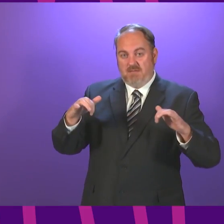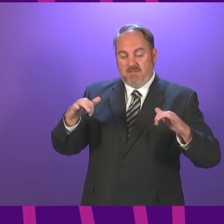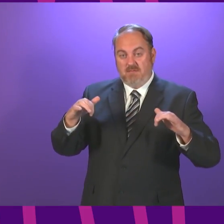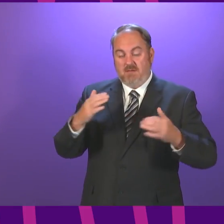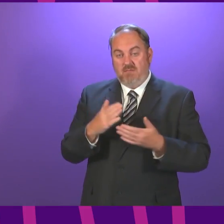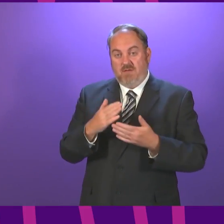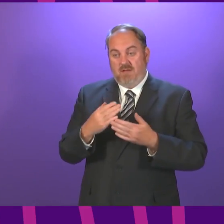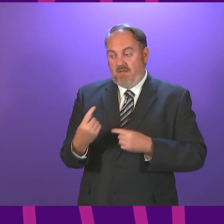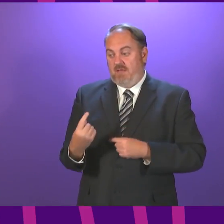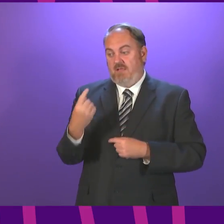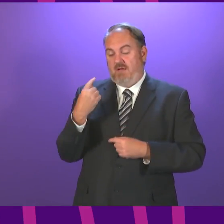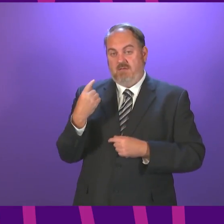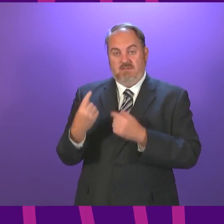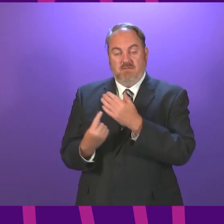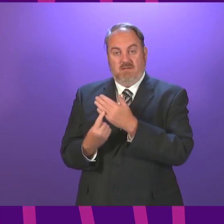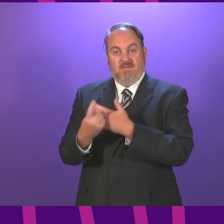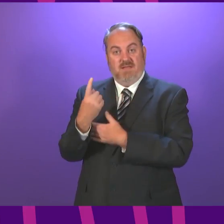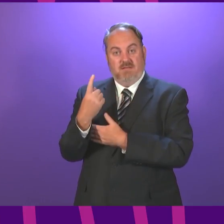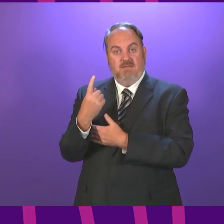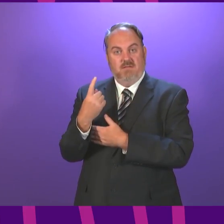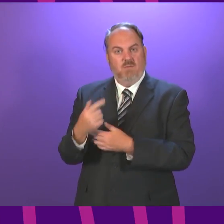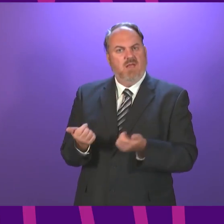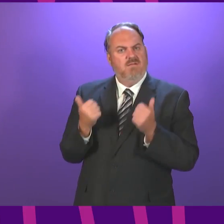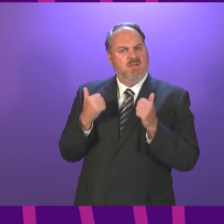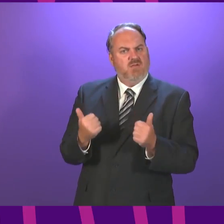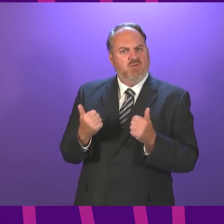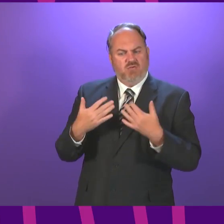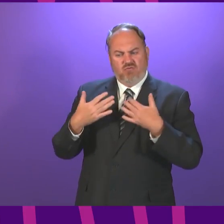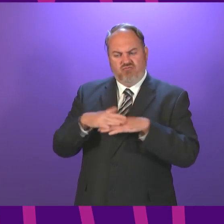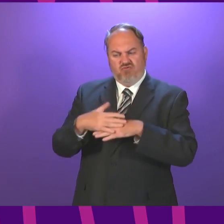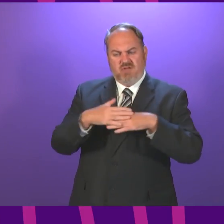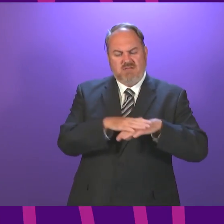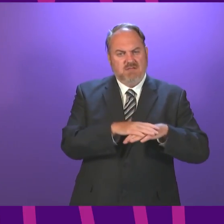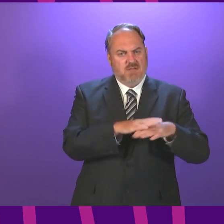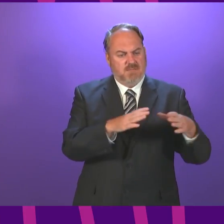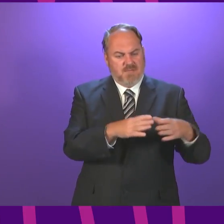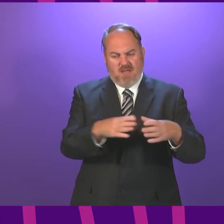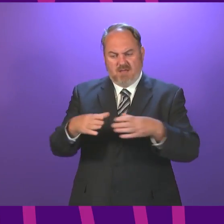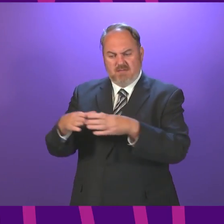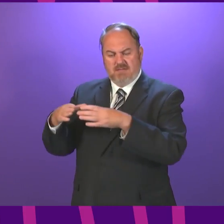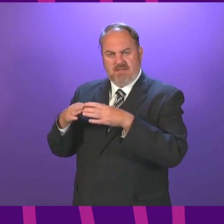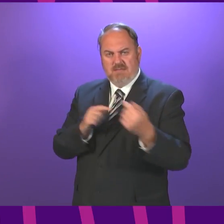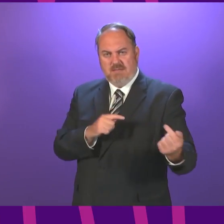Most recently, during the very good, cross-party debate, I made a commitment to give the Parliament